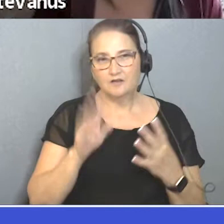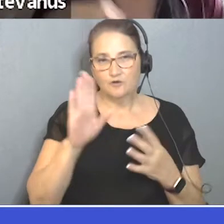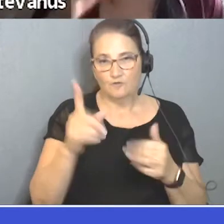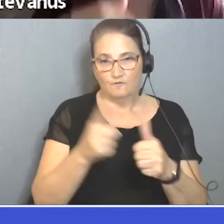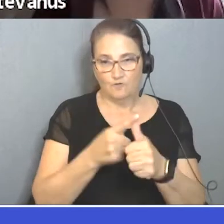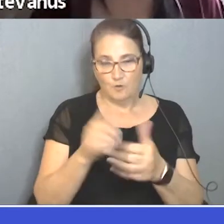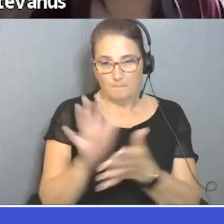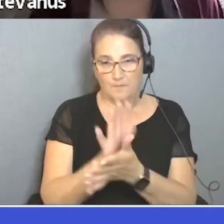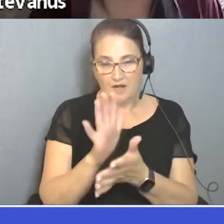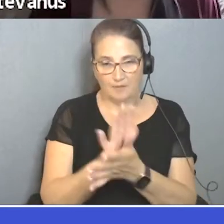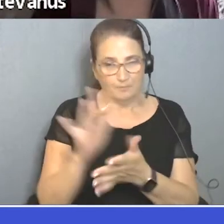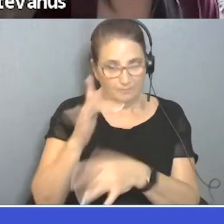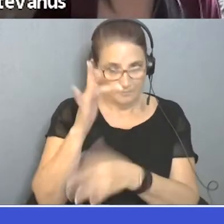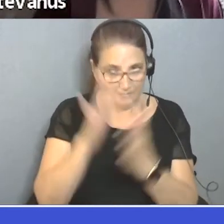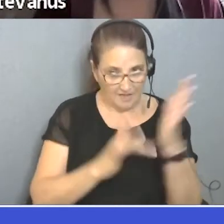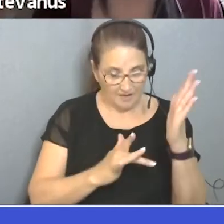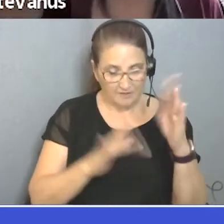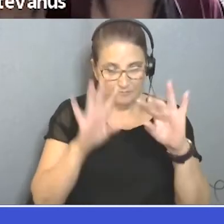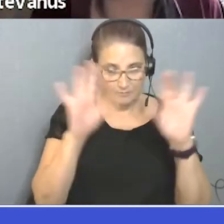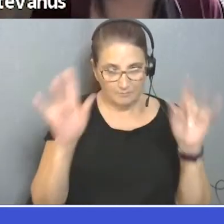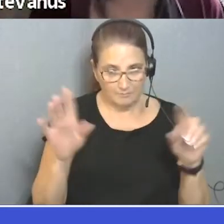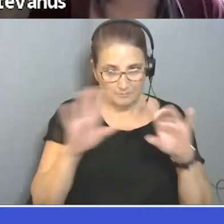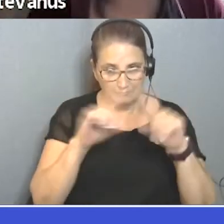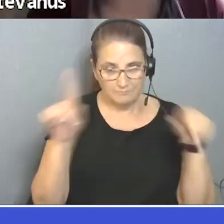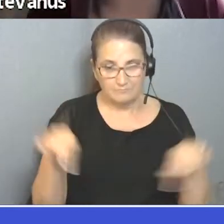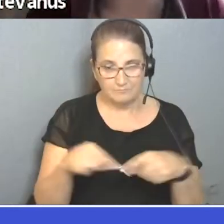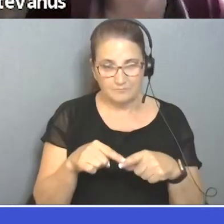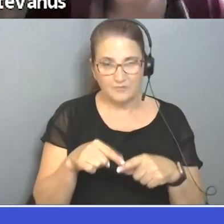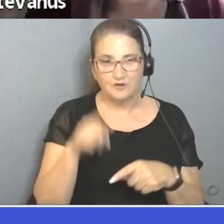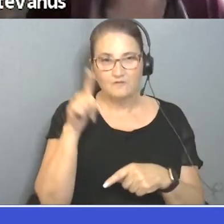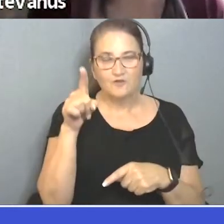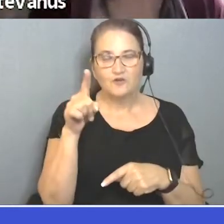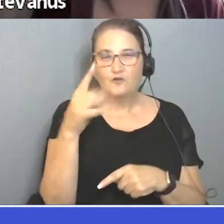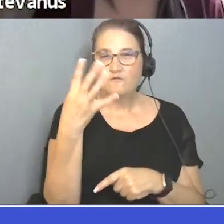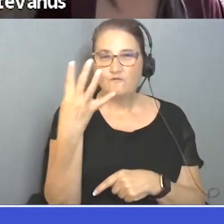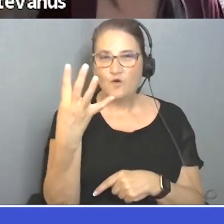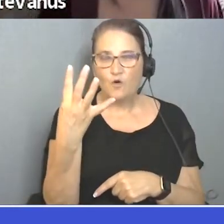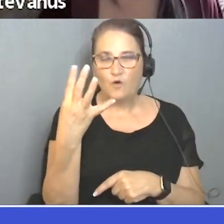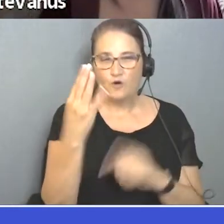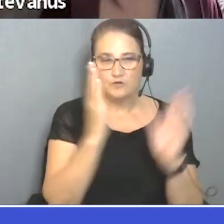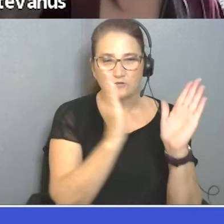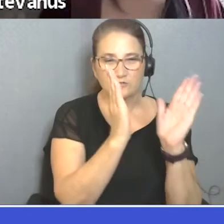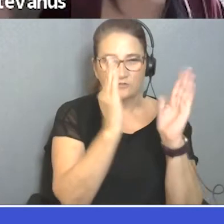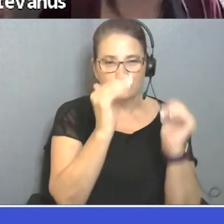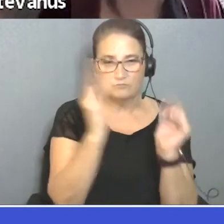sheet of paper, draw four equal squares. You can take up as much room as you want.